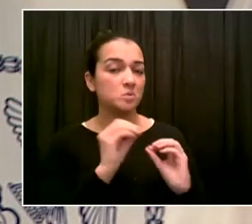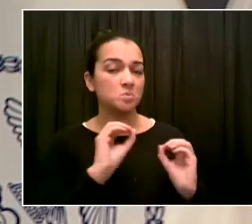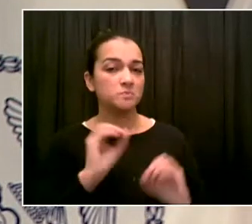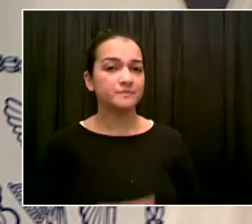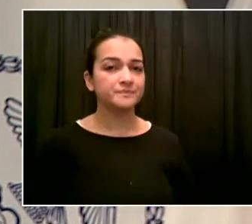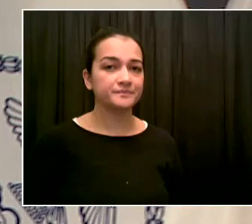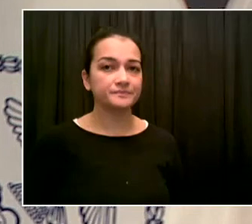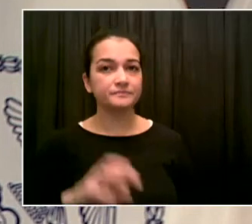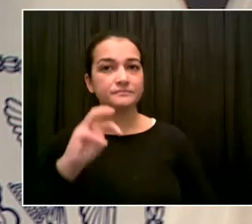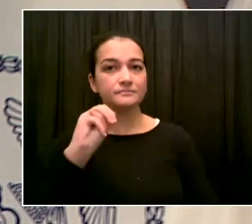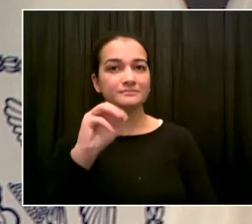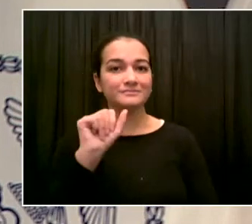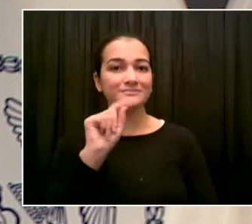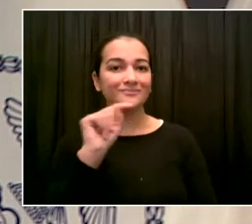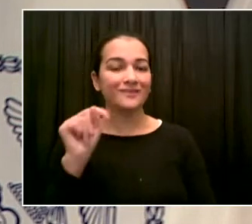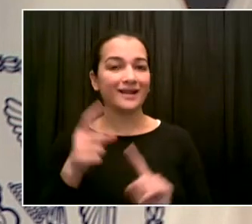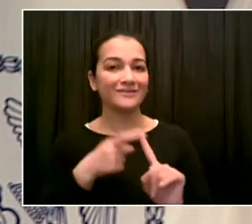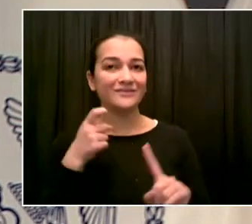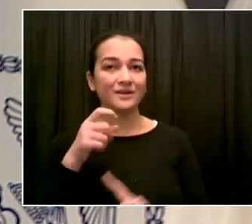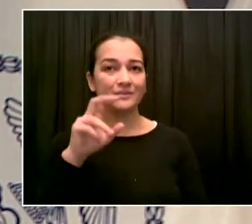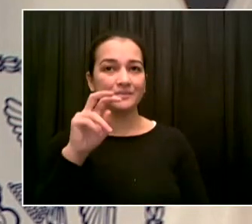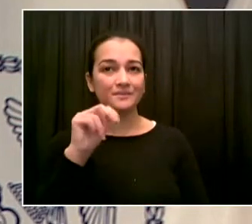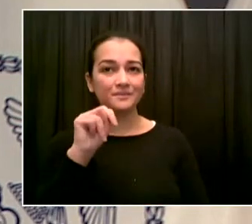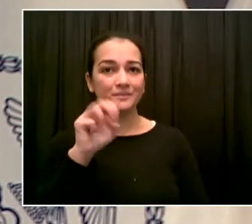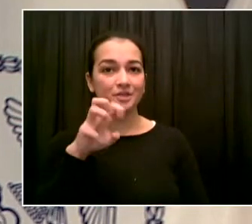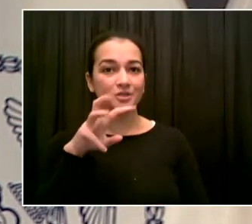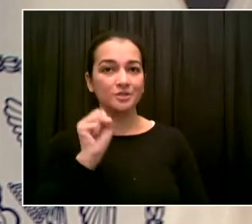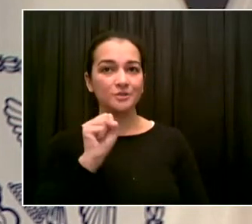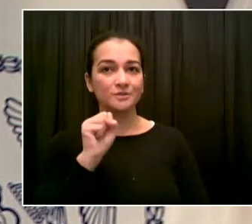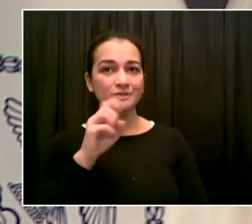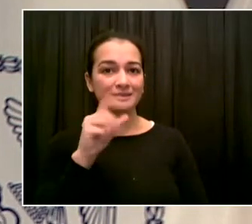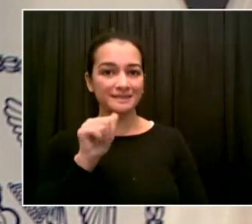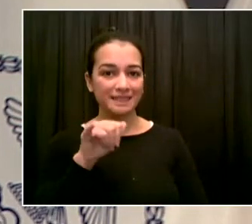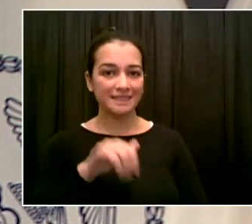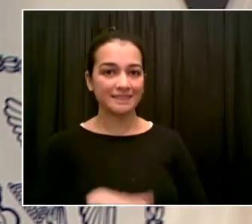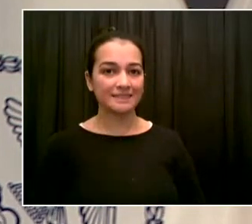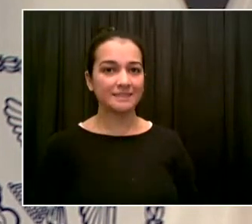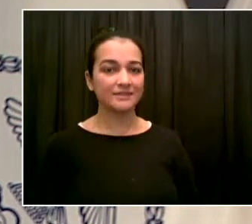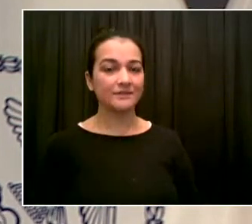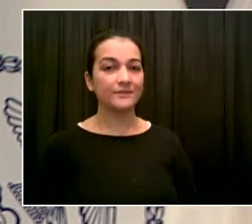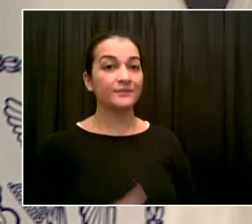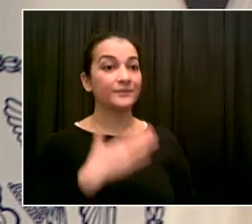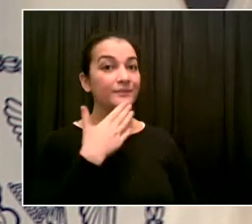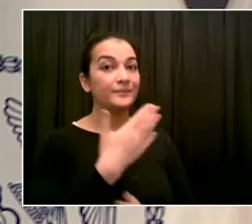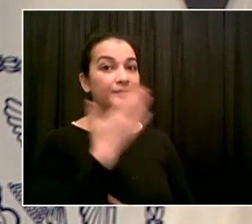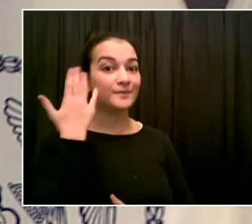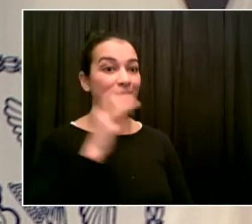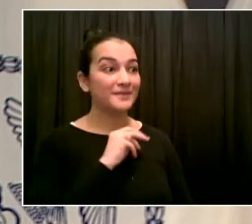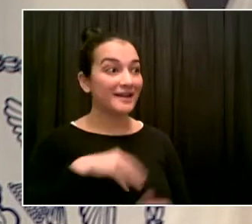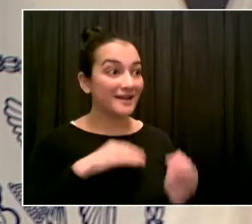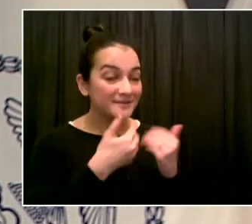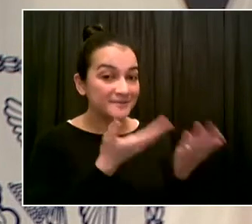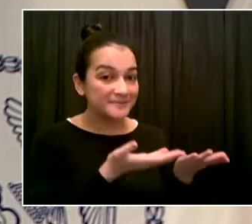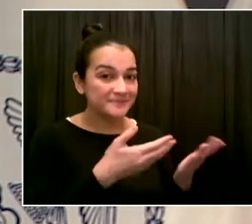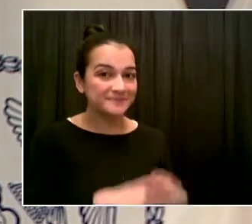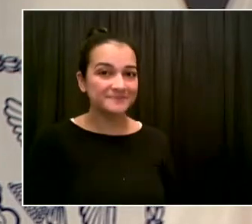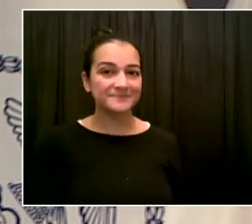THANK YOU. THE NEXT QUESTION GOES TO